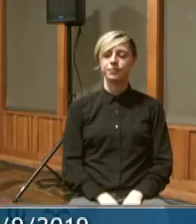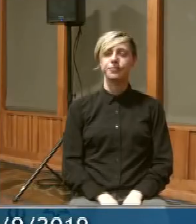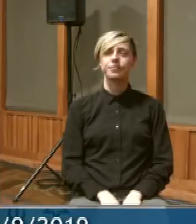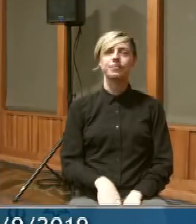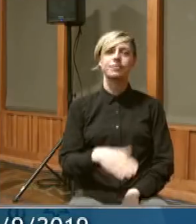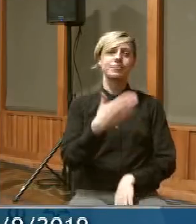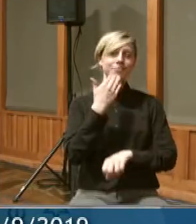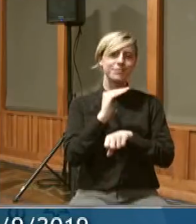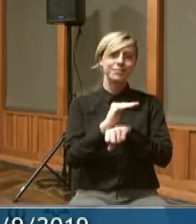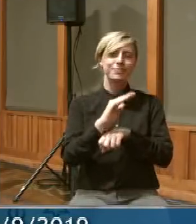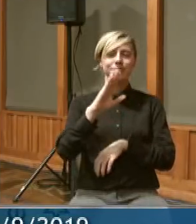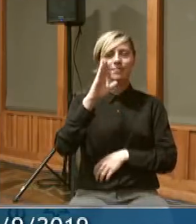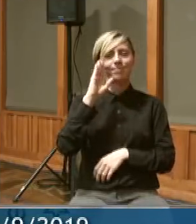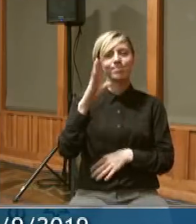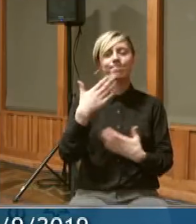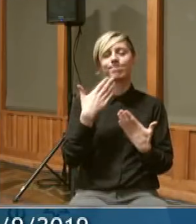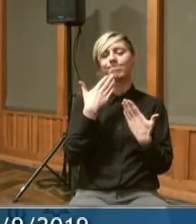OKAY? THANK YOU.